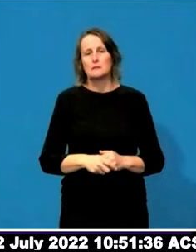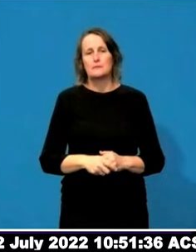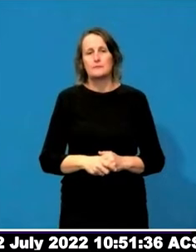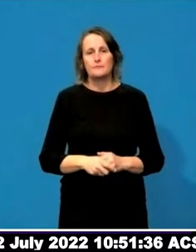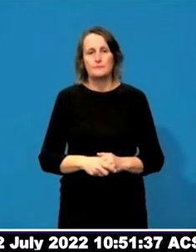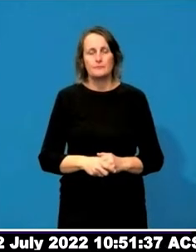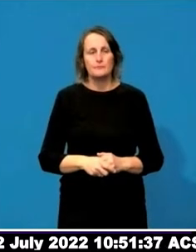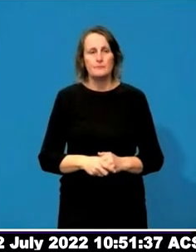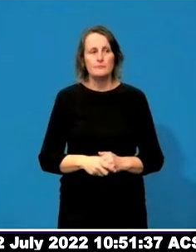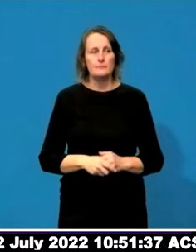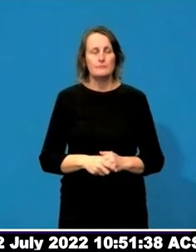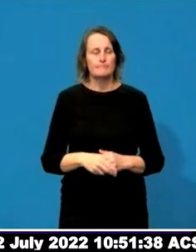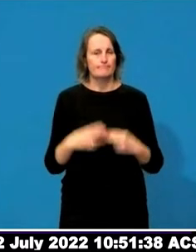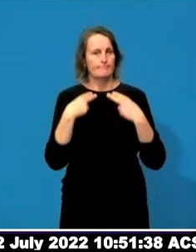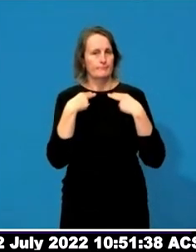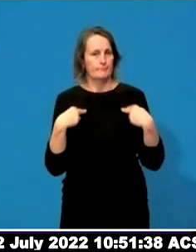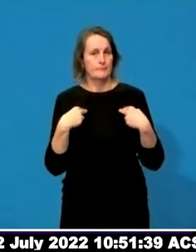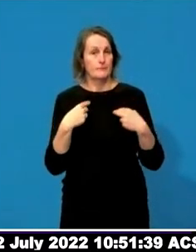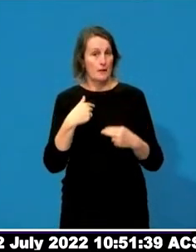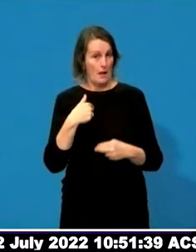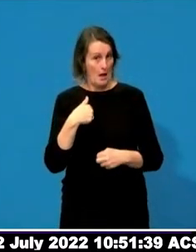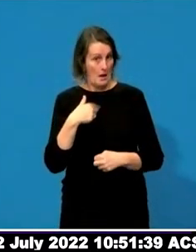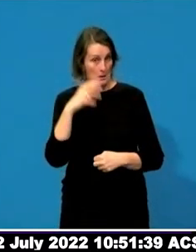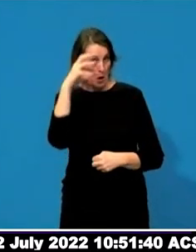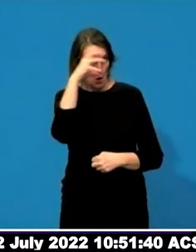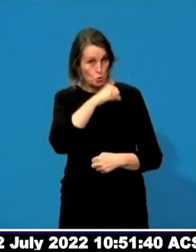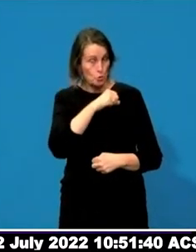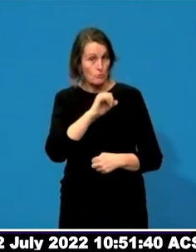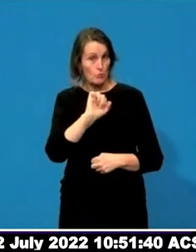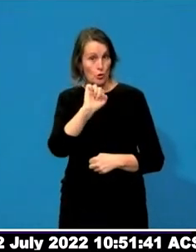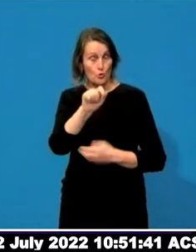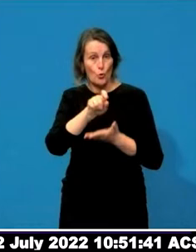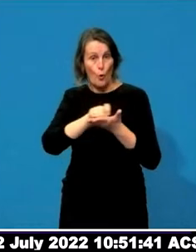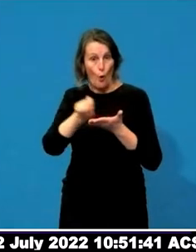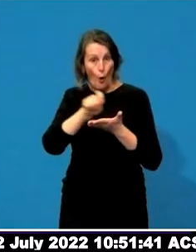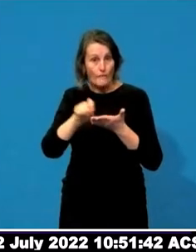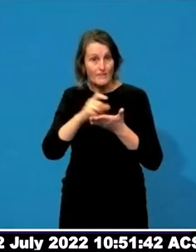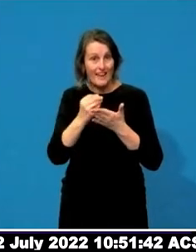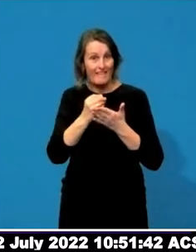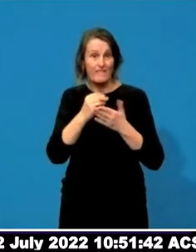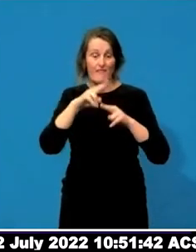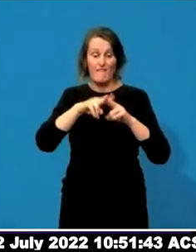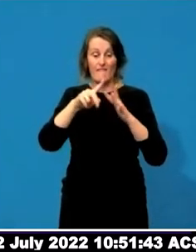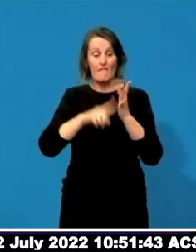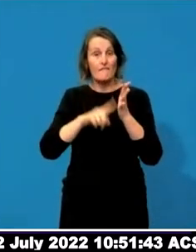I assume, Ms Walker, that your office keeps a separate file in relation to each person who is subject to guardianship?